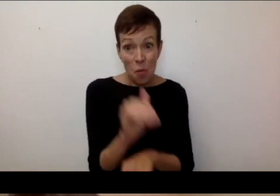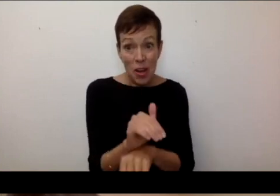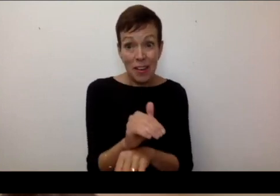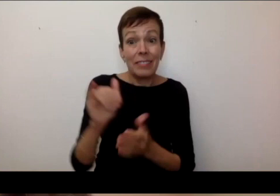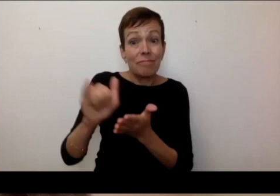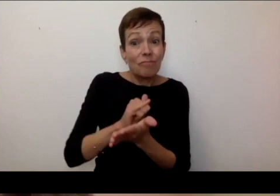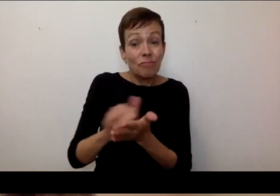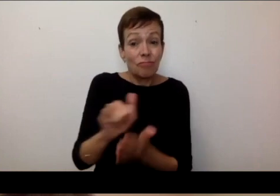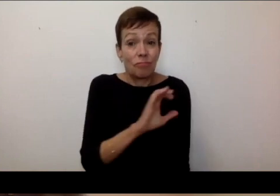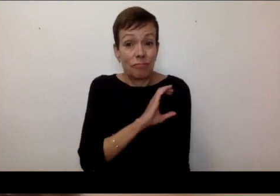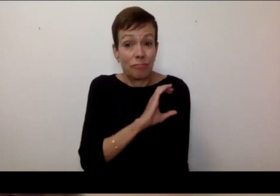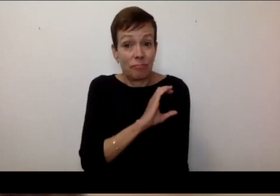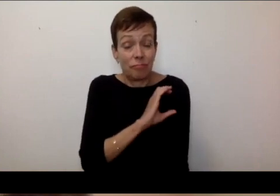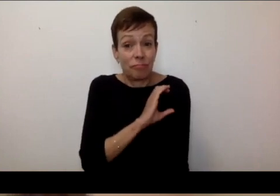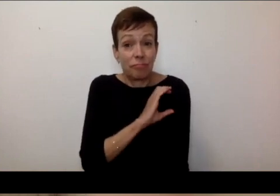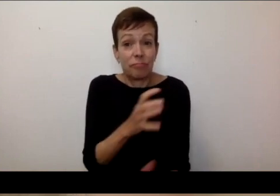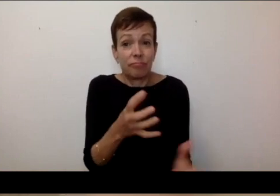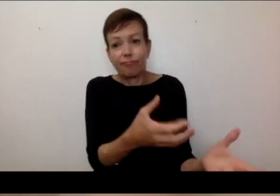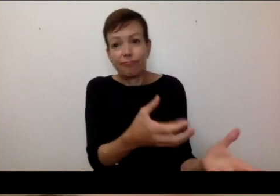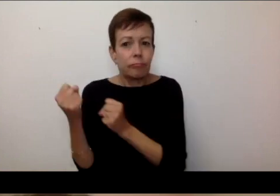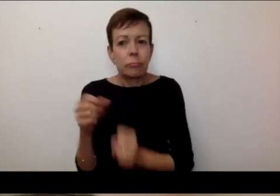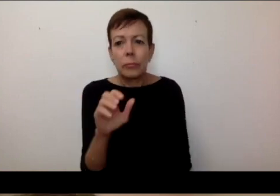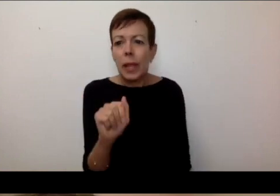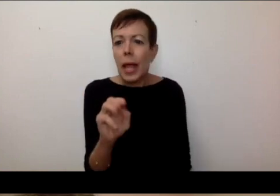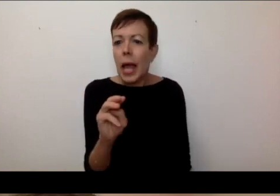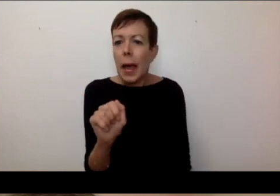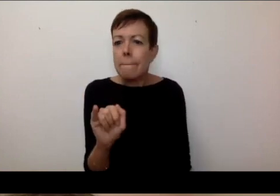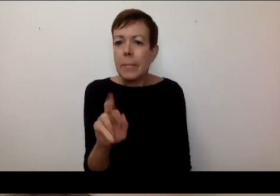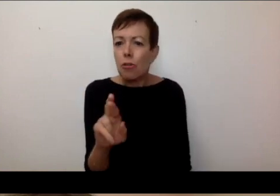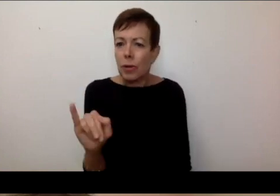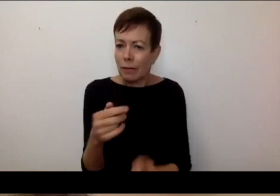pulled amiri out of his car accused of a resisting arrest